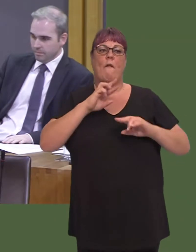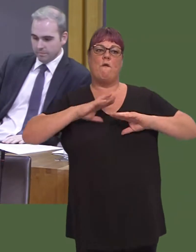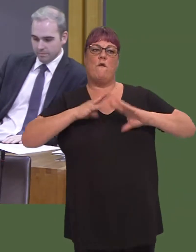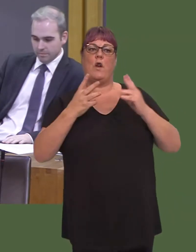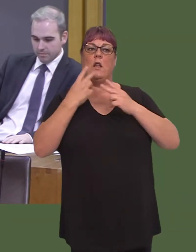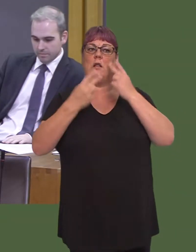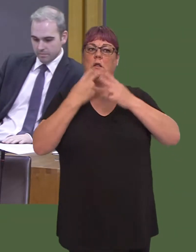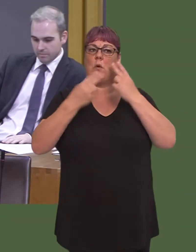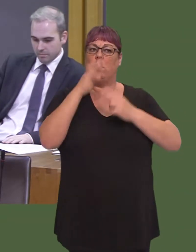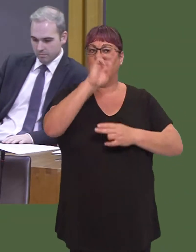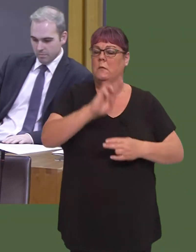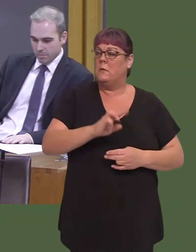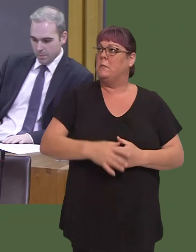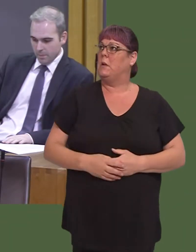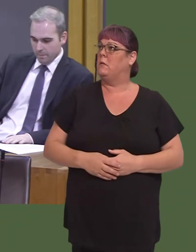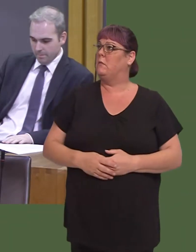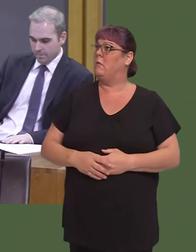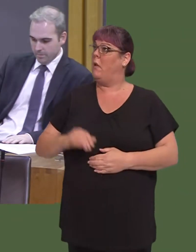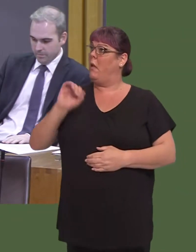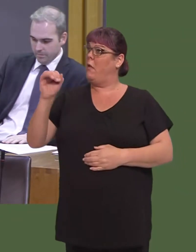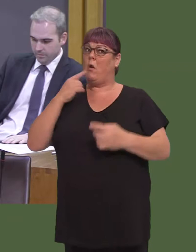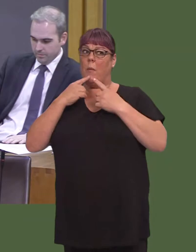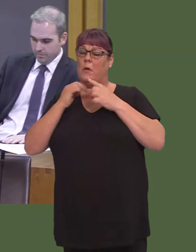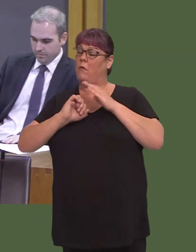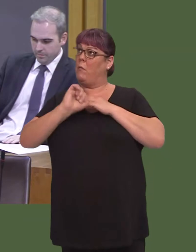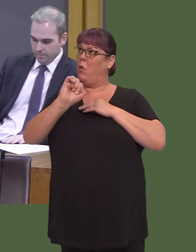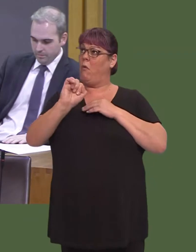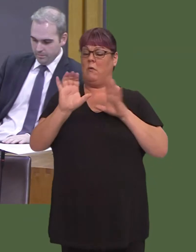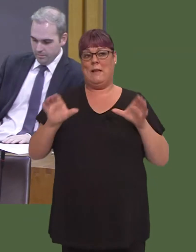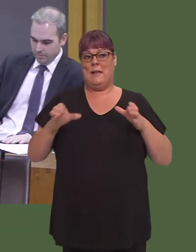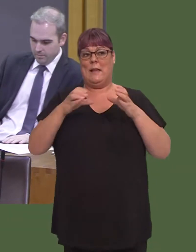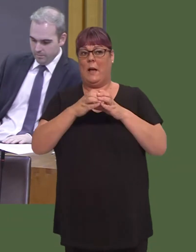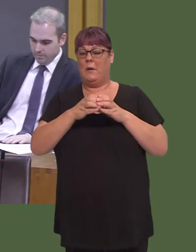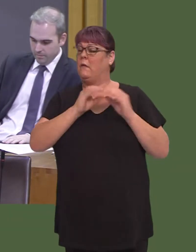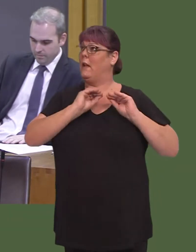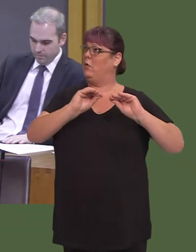but thanks for leading us down a blind alley, First Minister. You mentionedó[Interruption.]